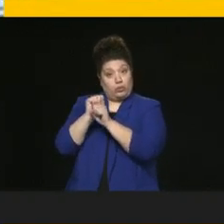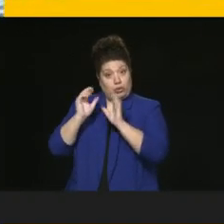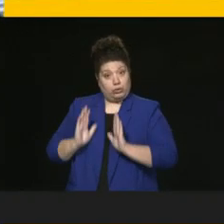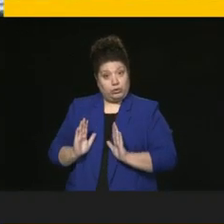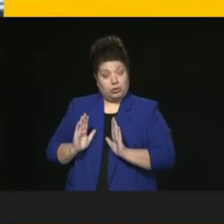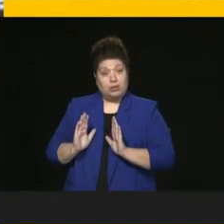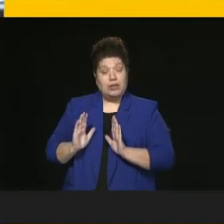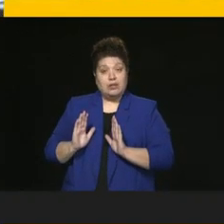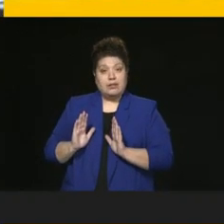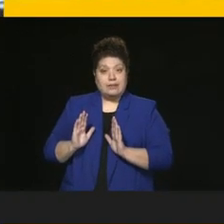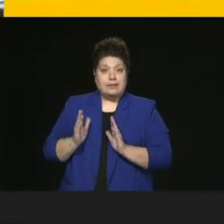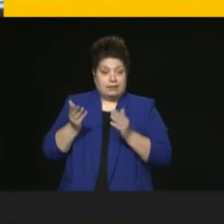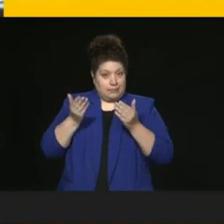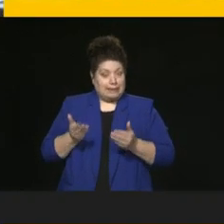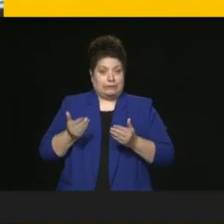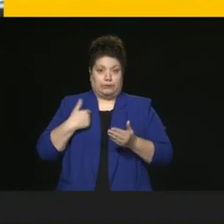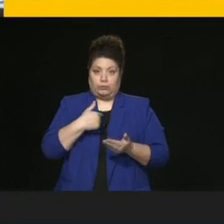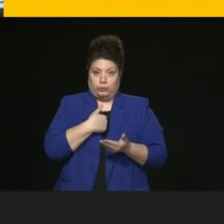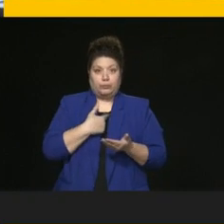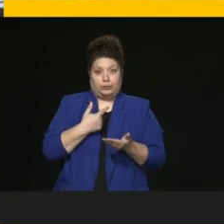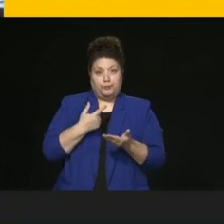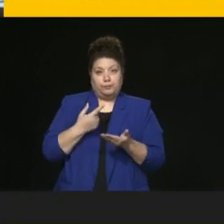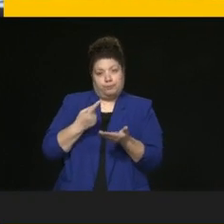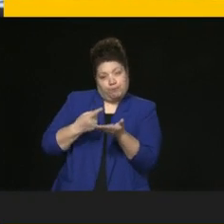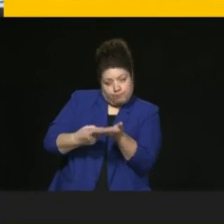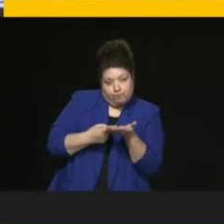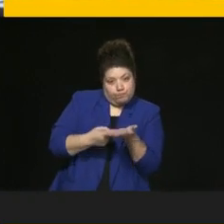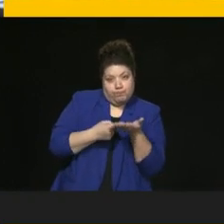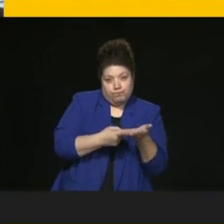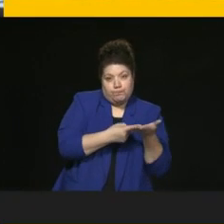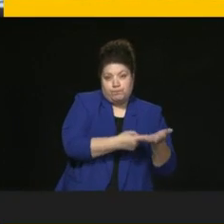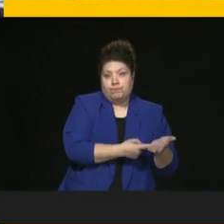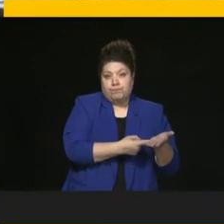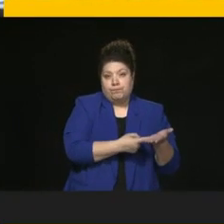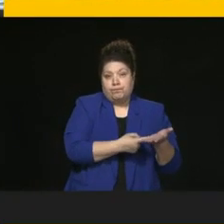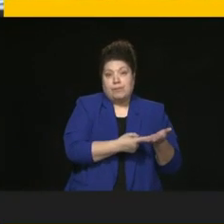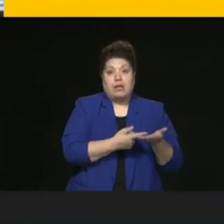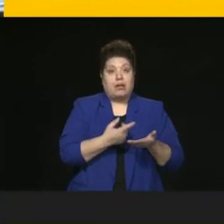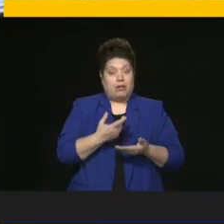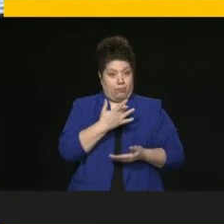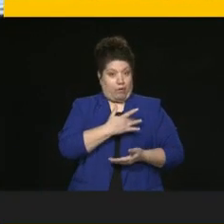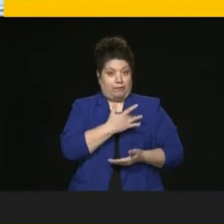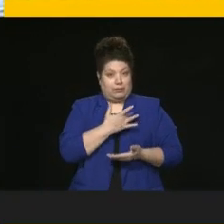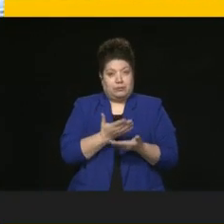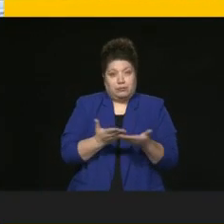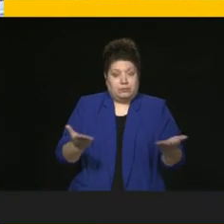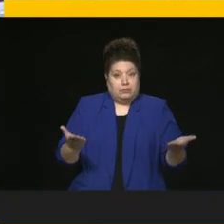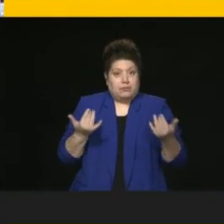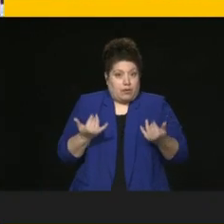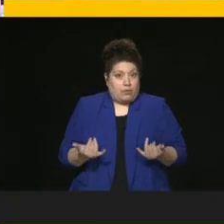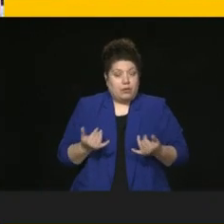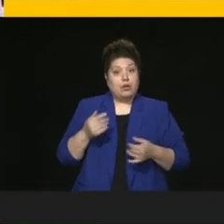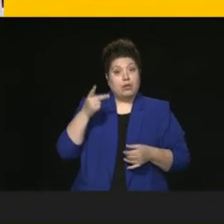WORKERS, THIS IS AN EFFORT THAT WE ARE WORKING ON COLLABORATIVELY WITH THE